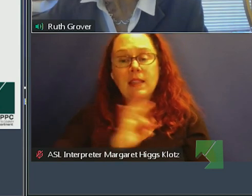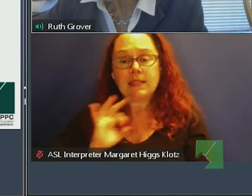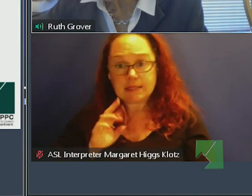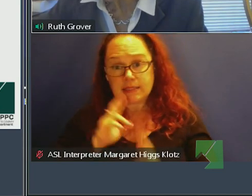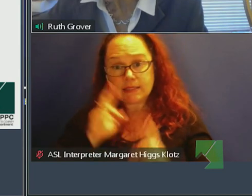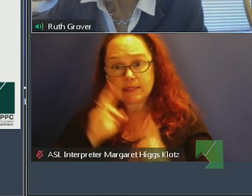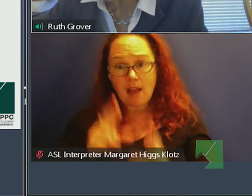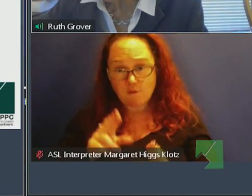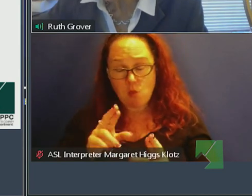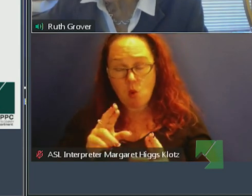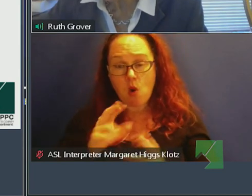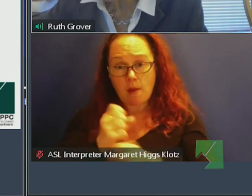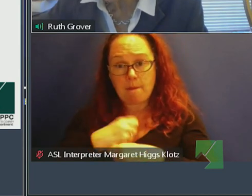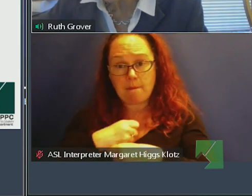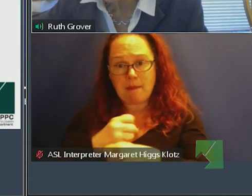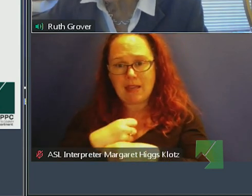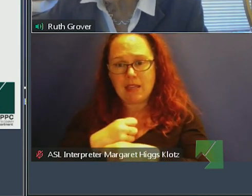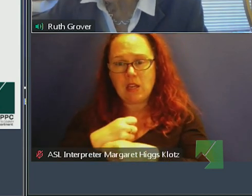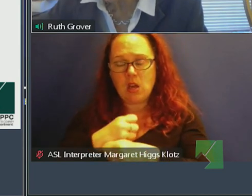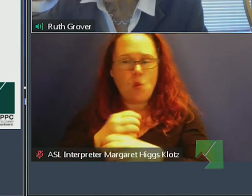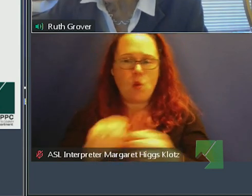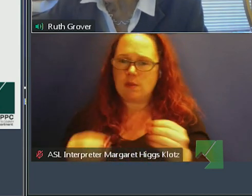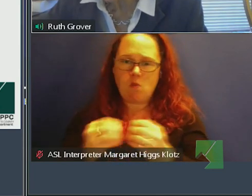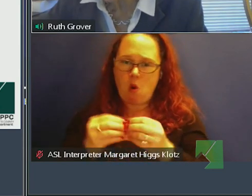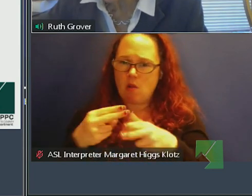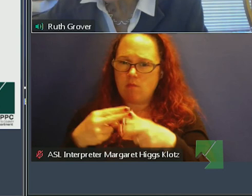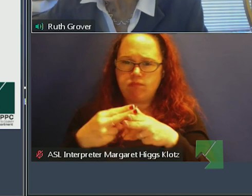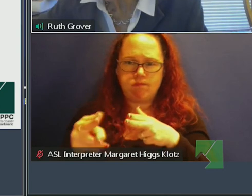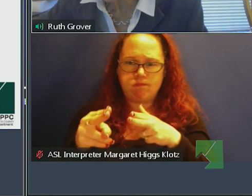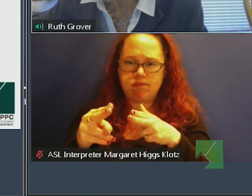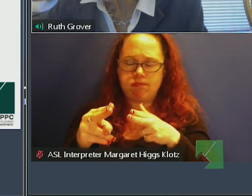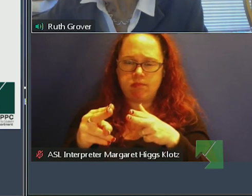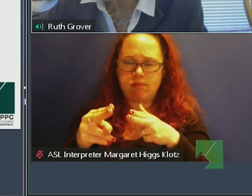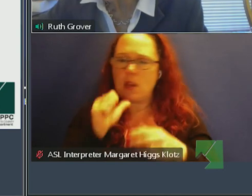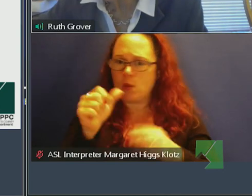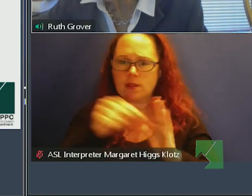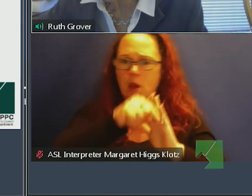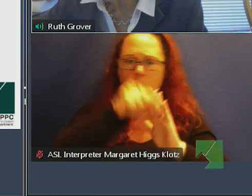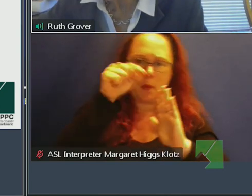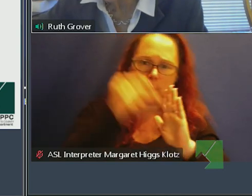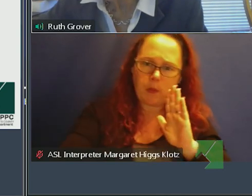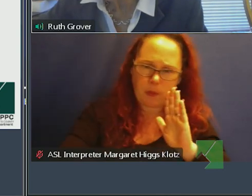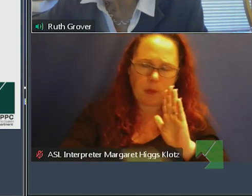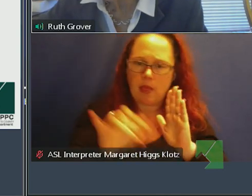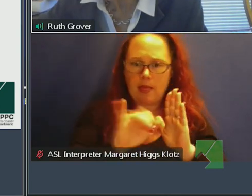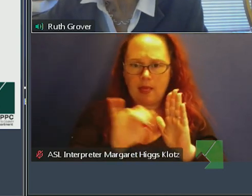for the case was markedly more abbreviated than the exhausted staff reports normally produced by the development